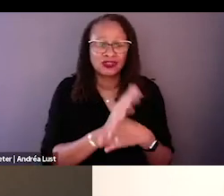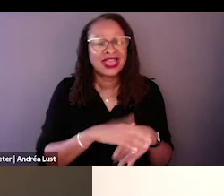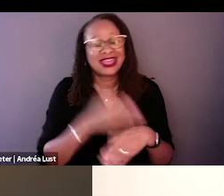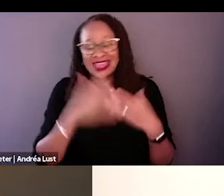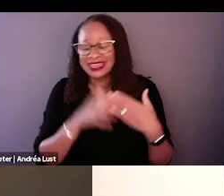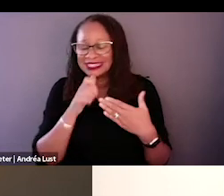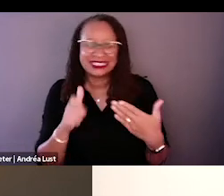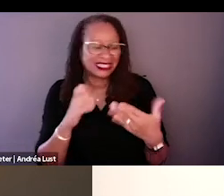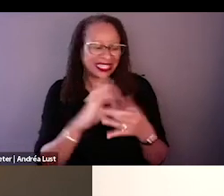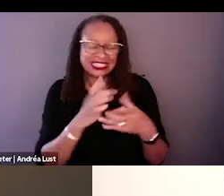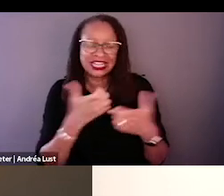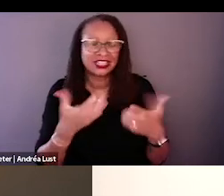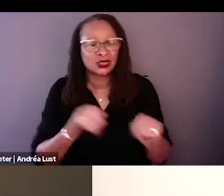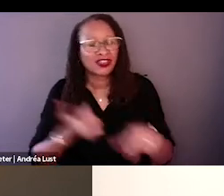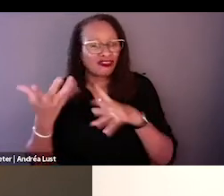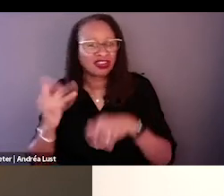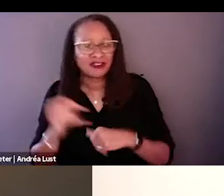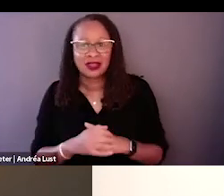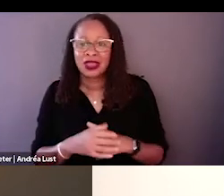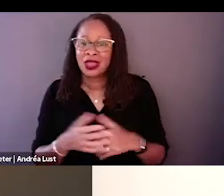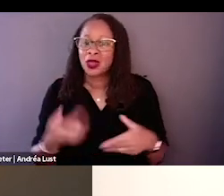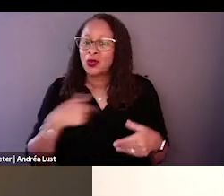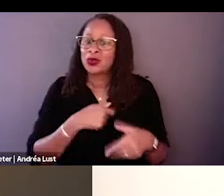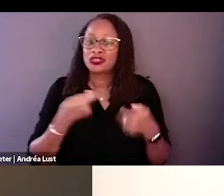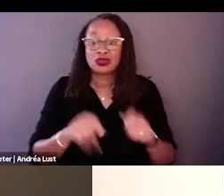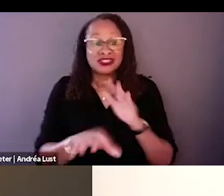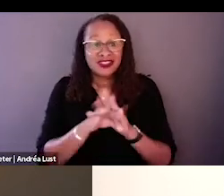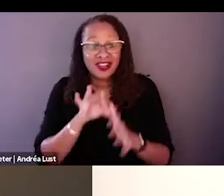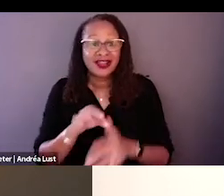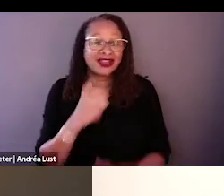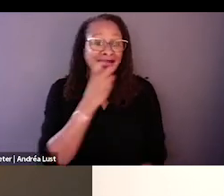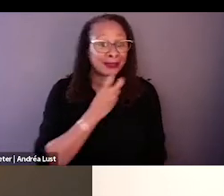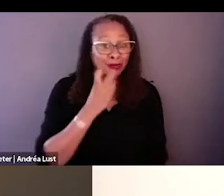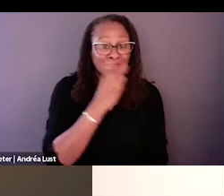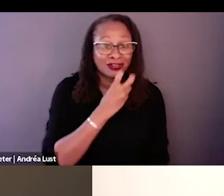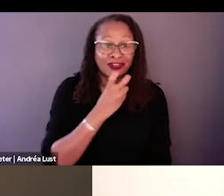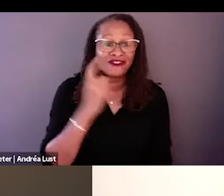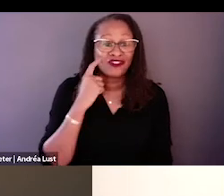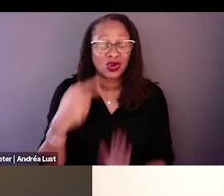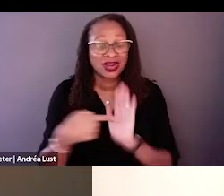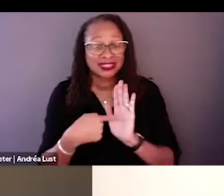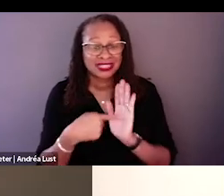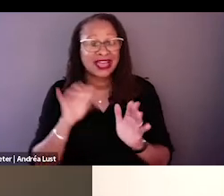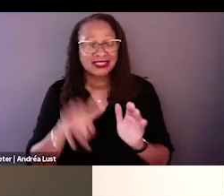We tried to identify -- at a certain moment there is a flower in the window -- a red flower.